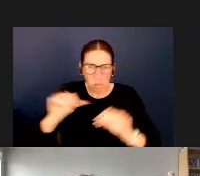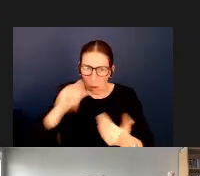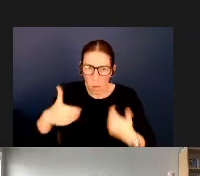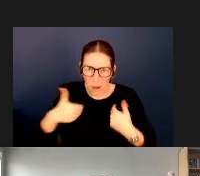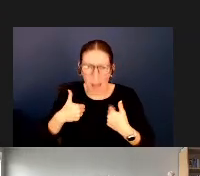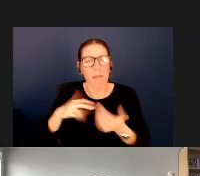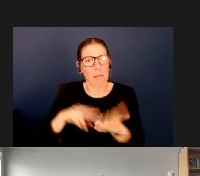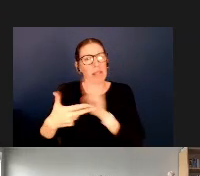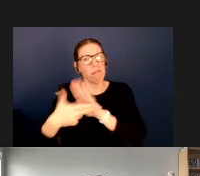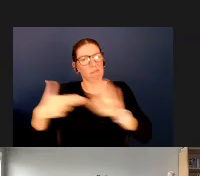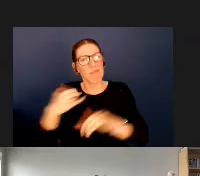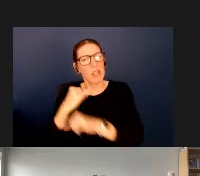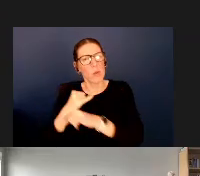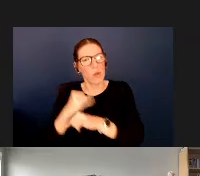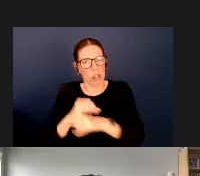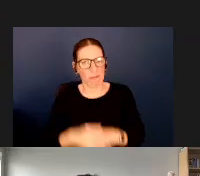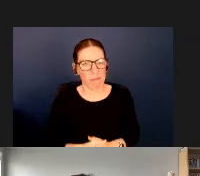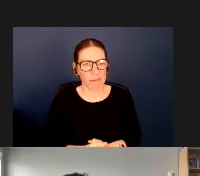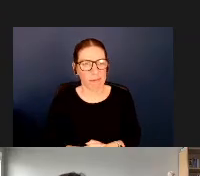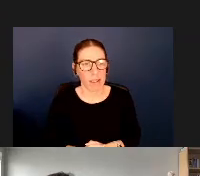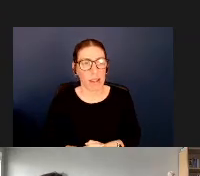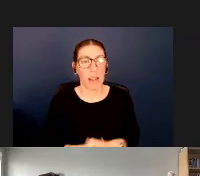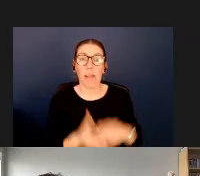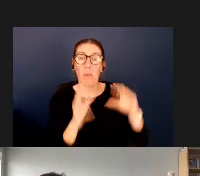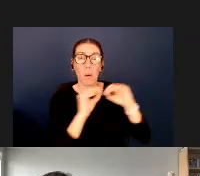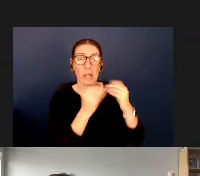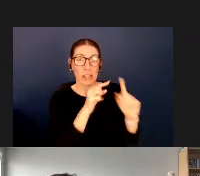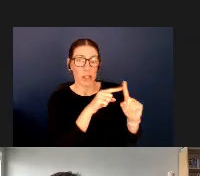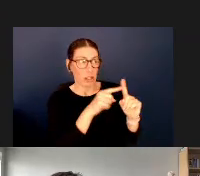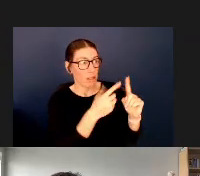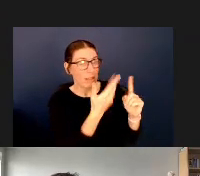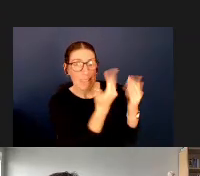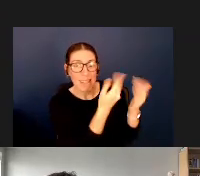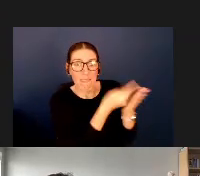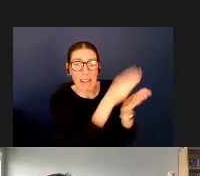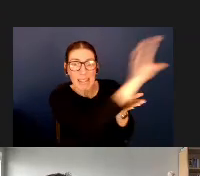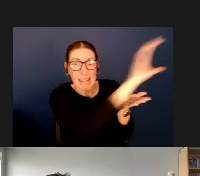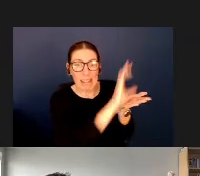organization that relies on state funding for much of its operation and service provisions,